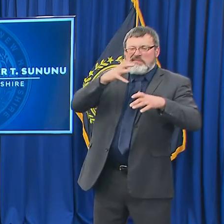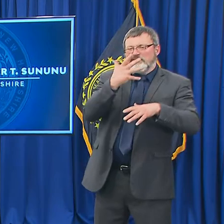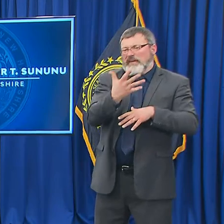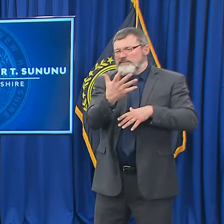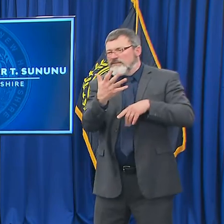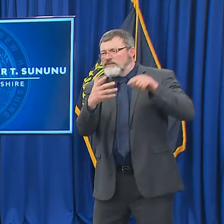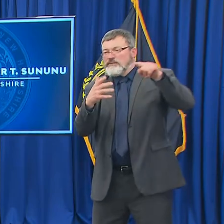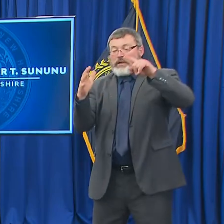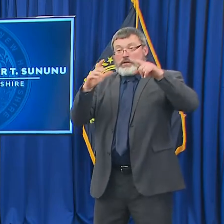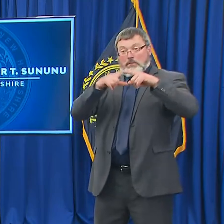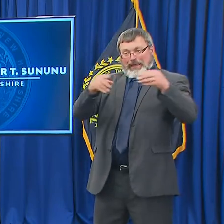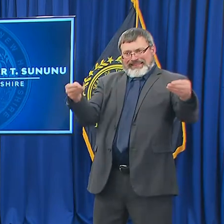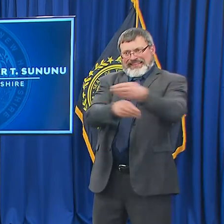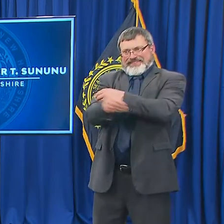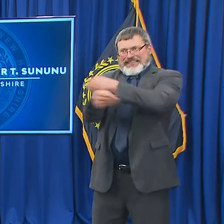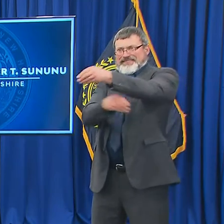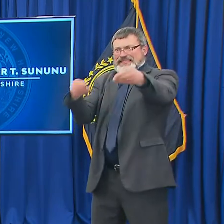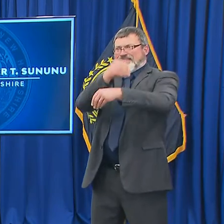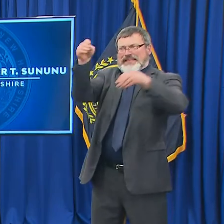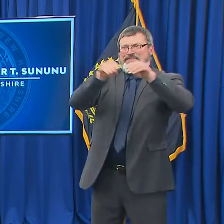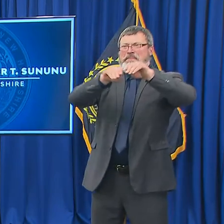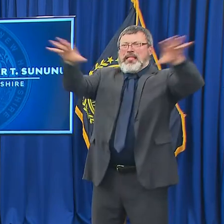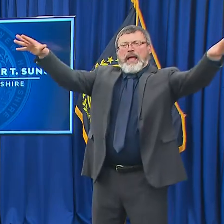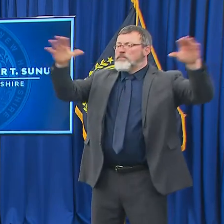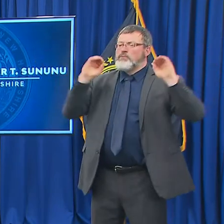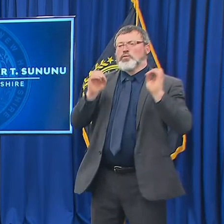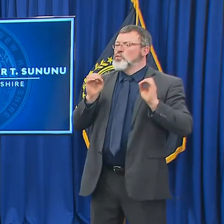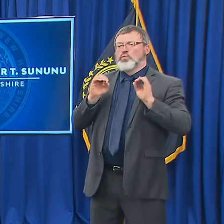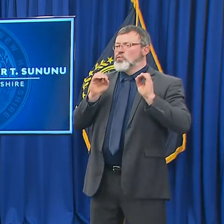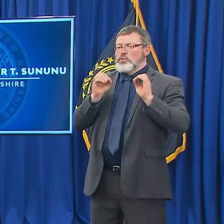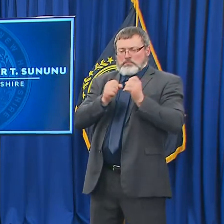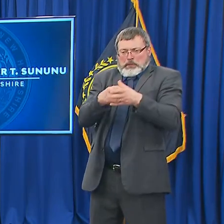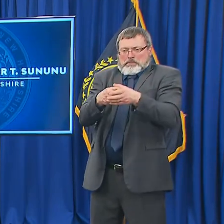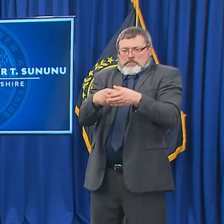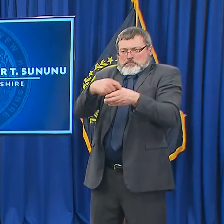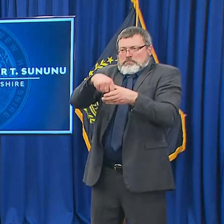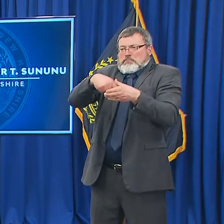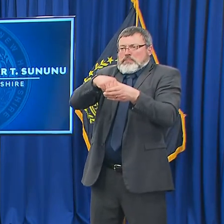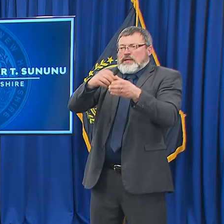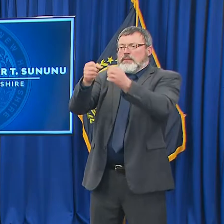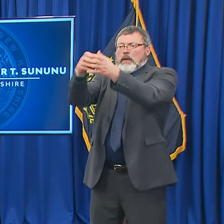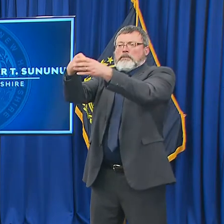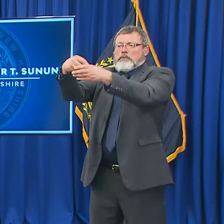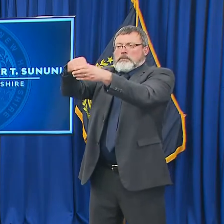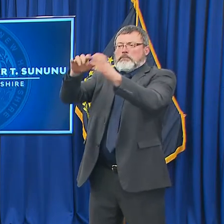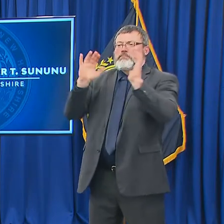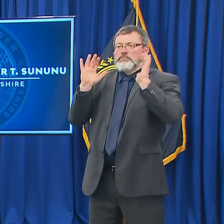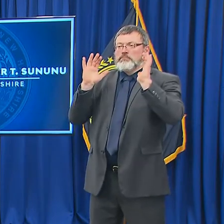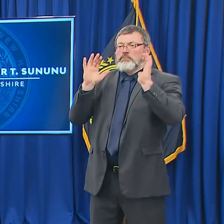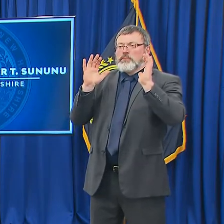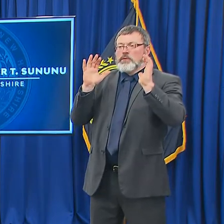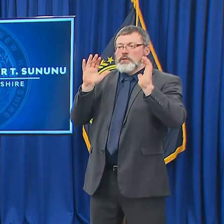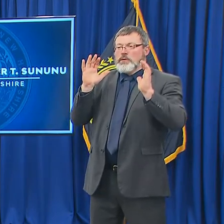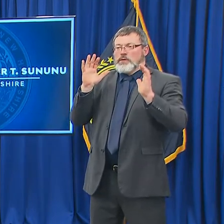many of the residents are obviously older have chronic medical conditions need more intensive one on one care. There's different medical procedures potentially being